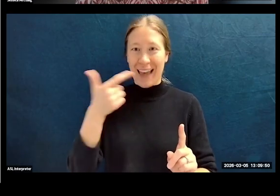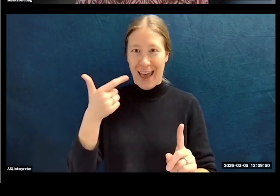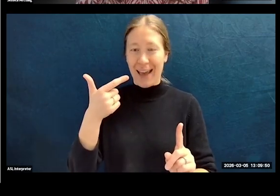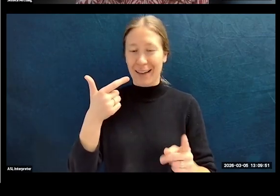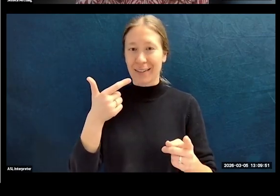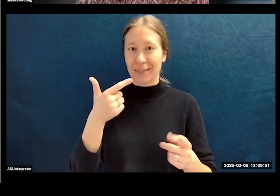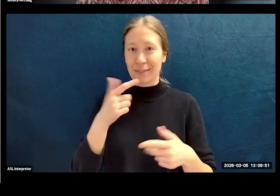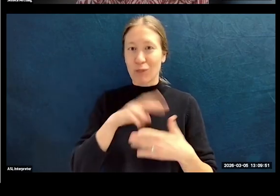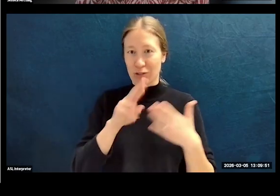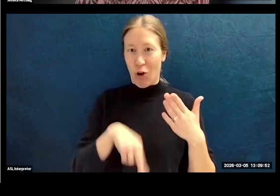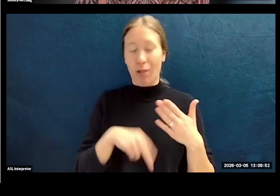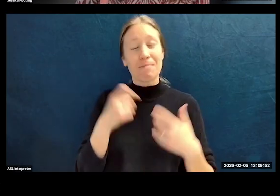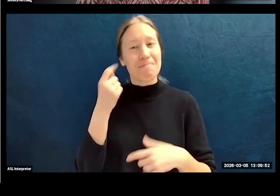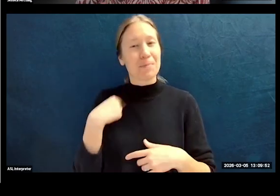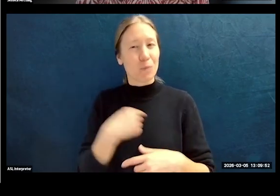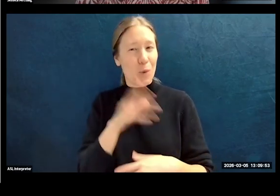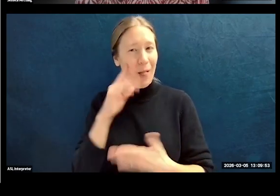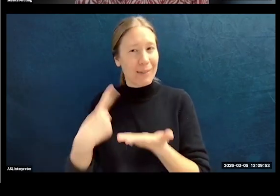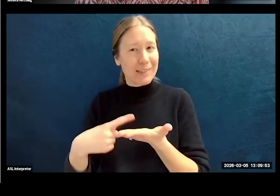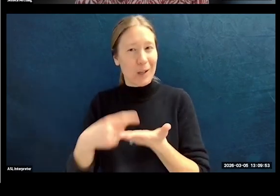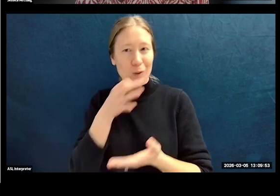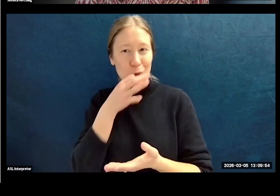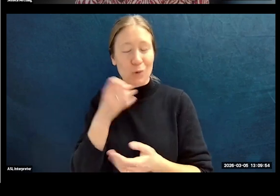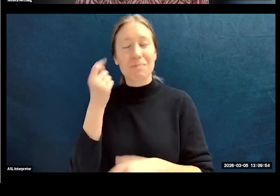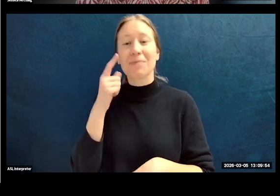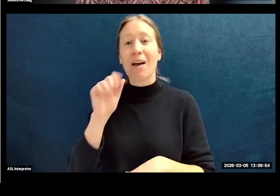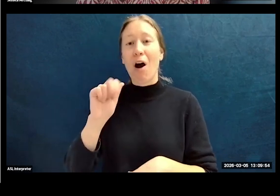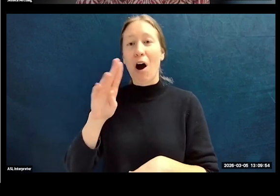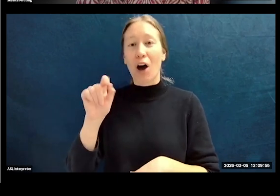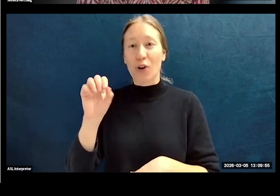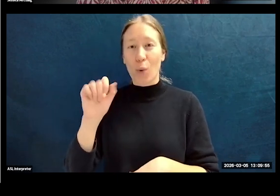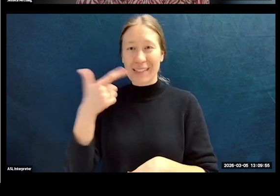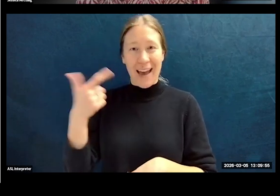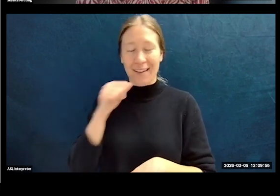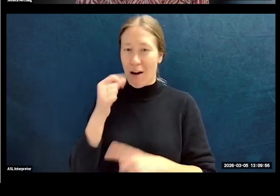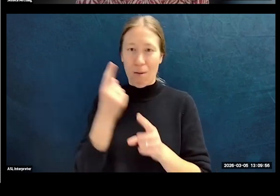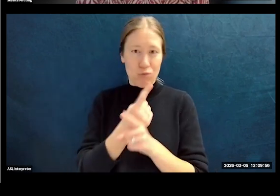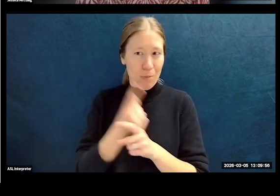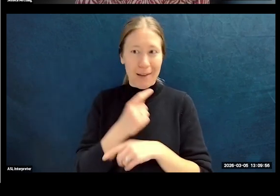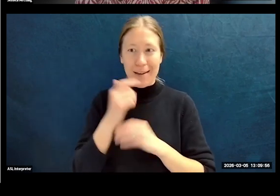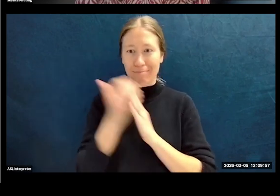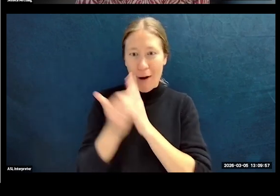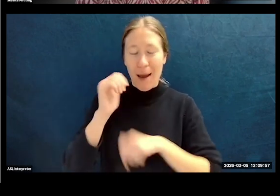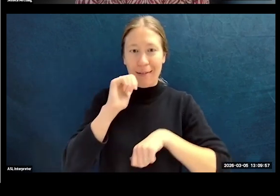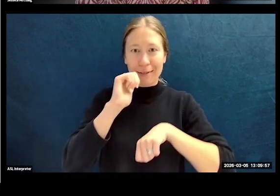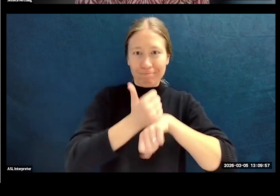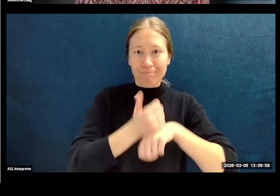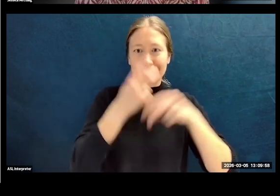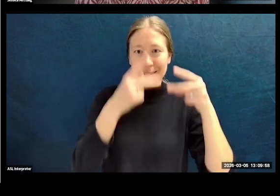Auto-tagging does not always accurately tag the content in your files, and so you would need to go through